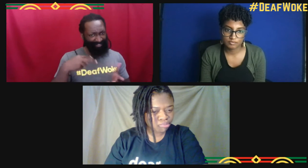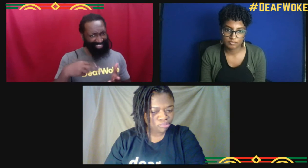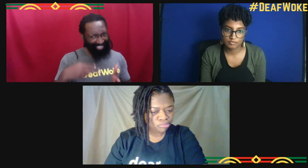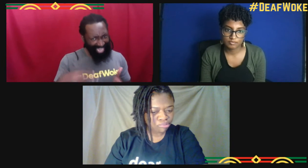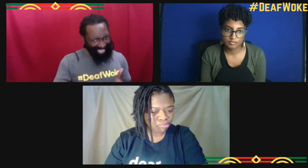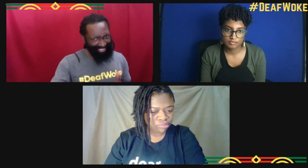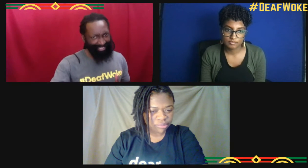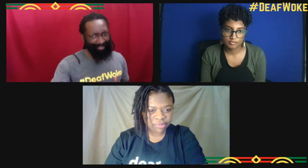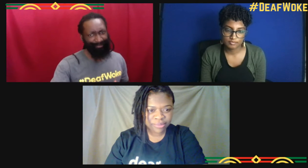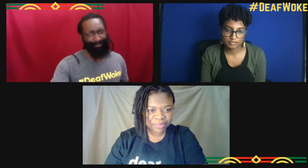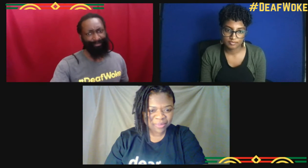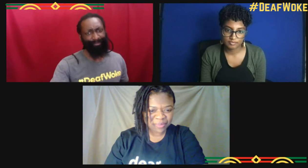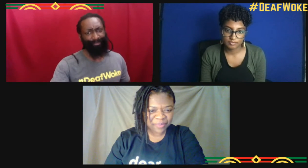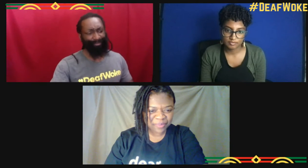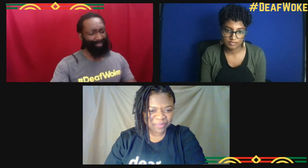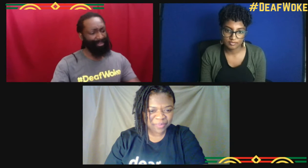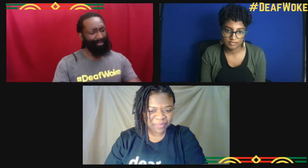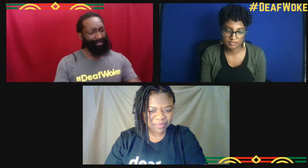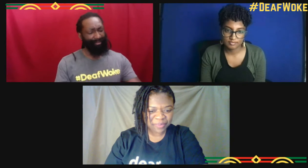So my understanding is that one person is a dancer,